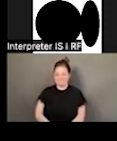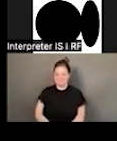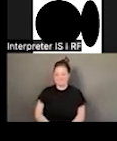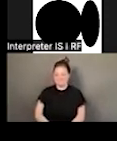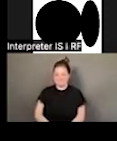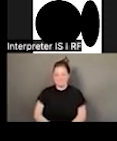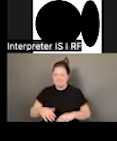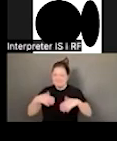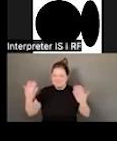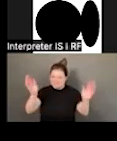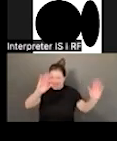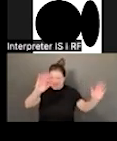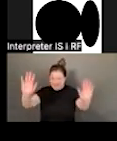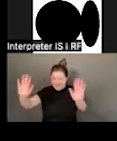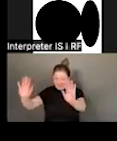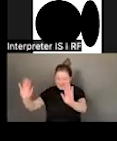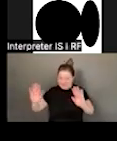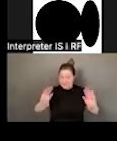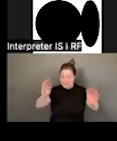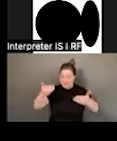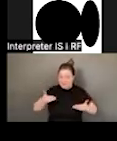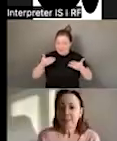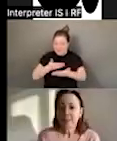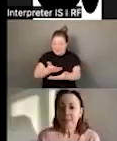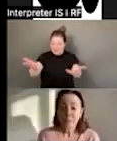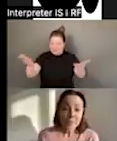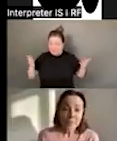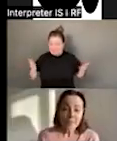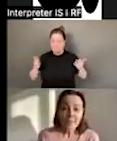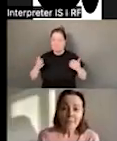So hello and welcome everyone to this accessibility update.